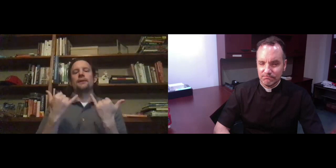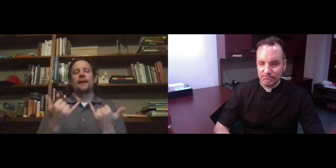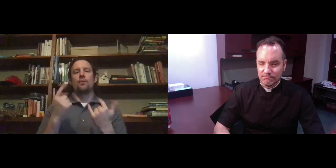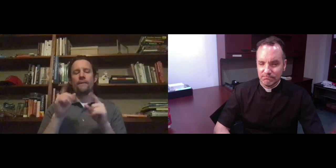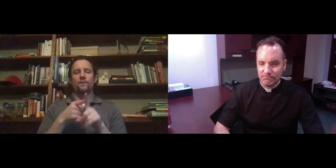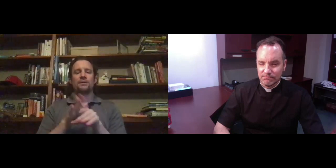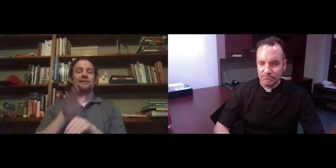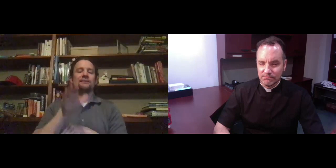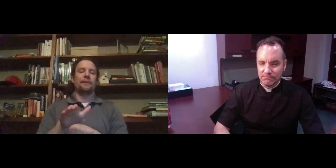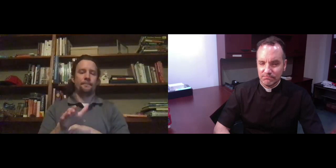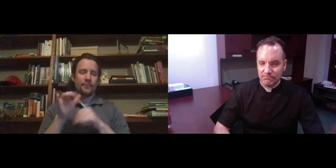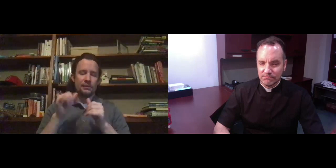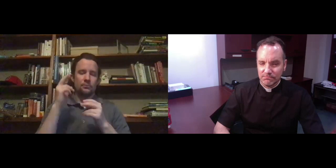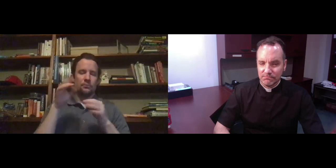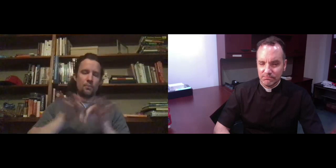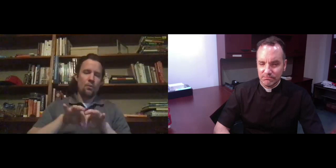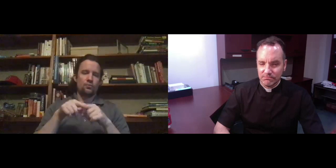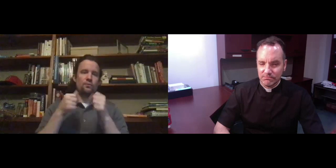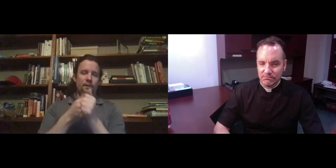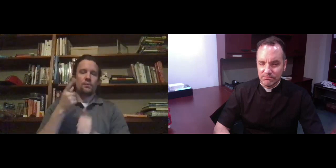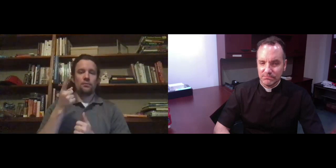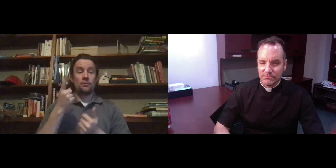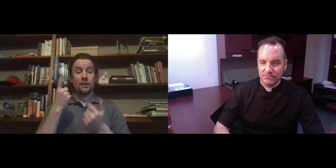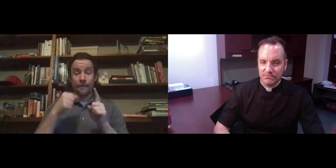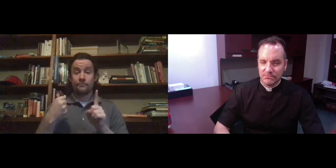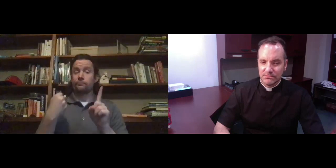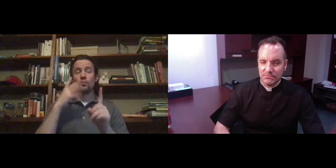opportunity for growth that this day gives. That's why it's so